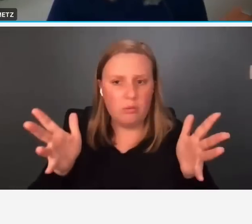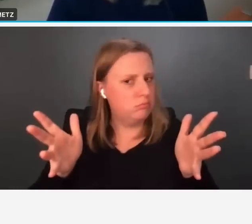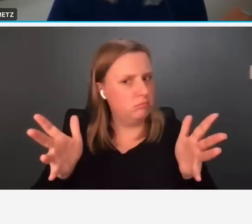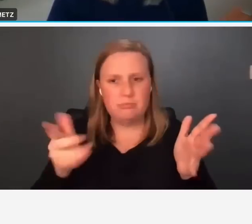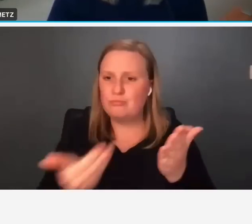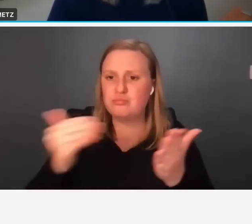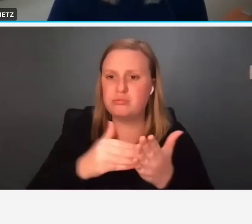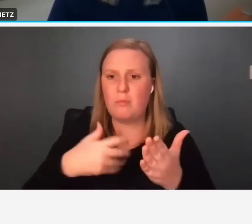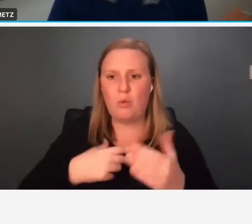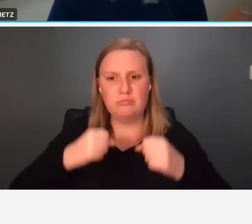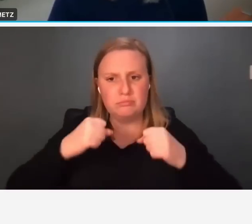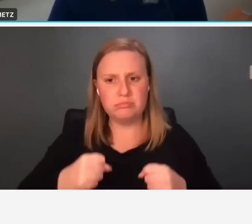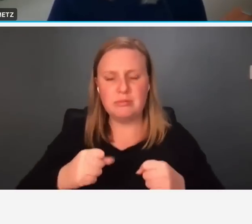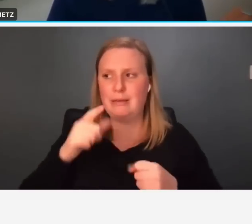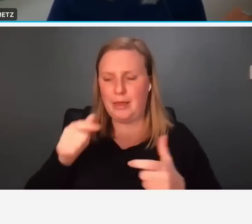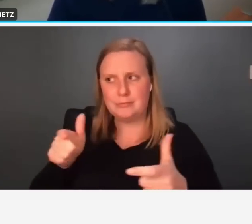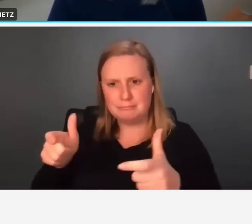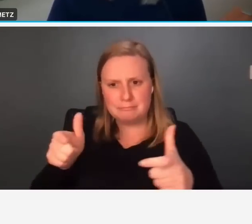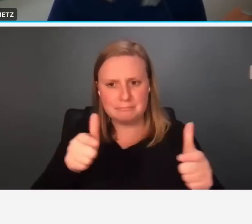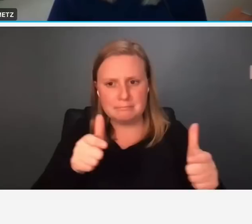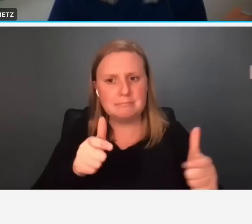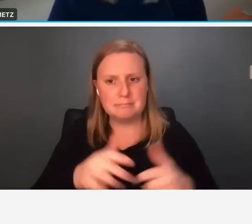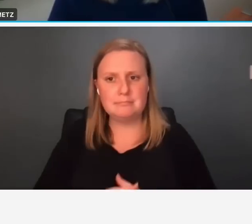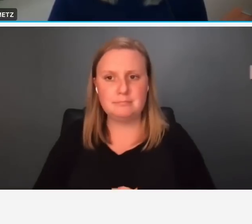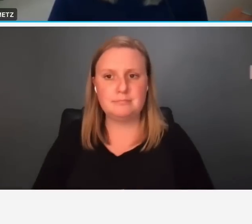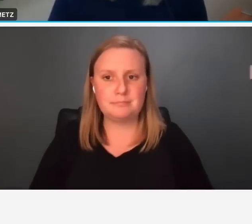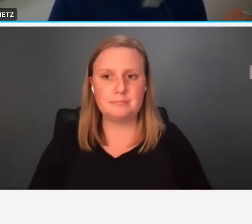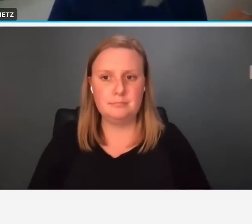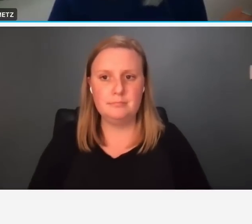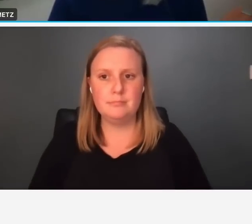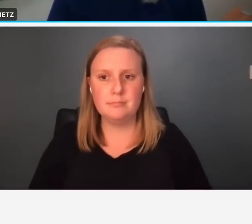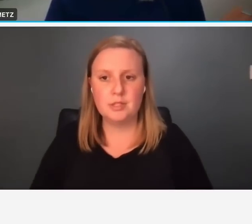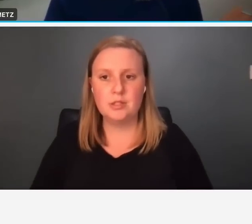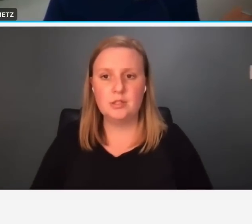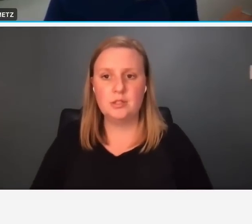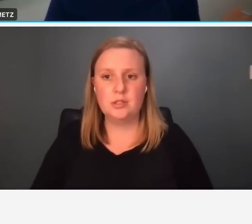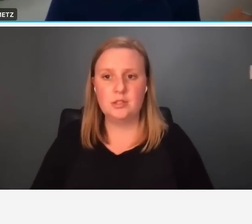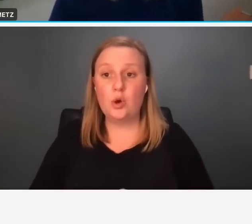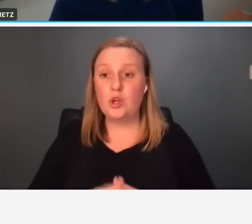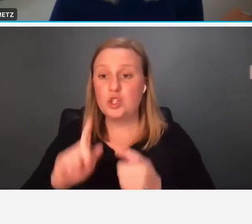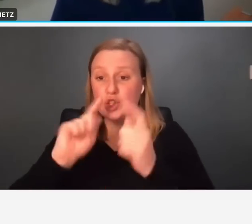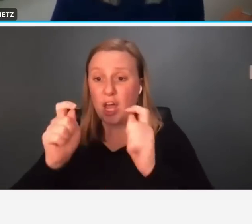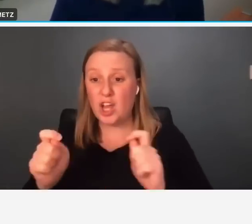care in Australia but I think it's important to recognise that not all change will be legislated.